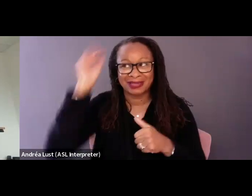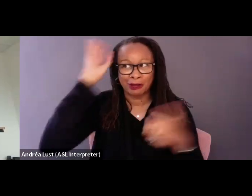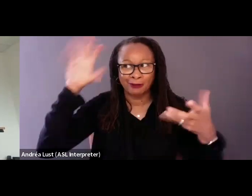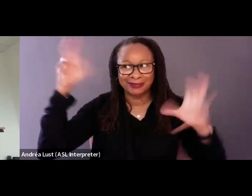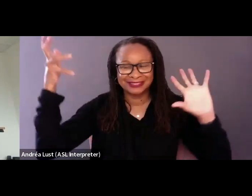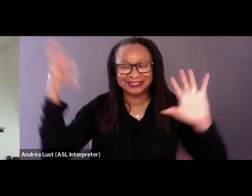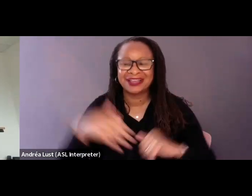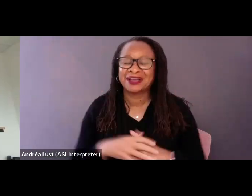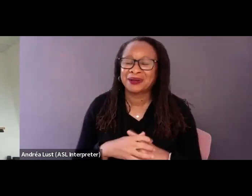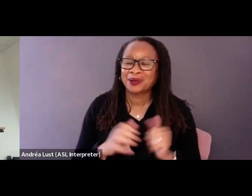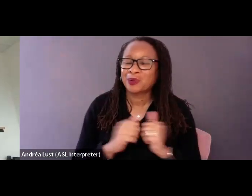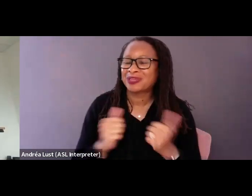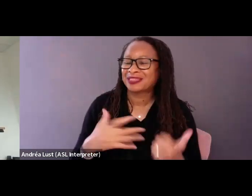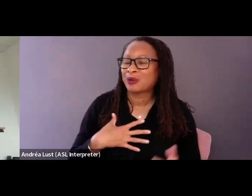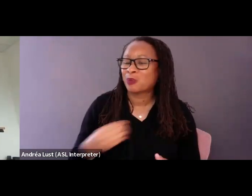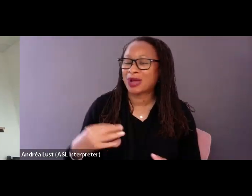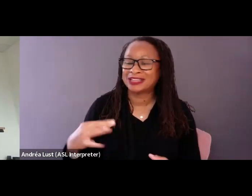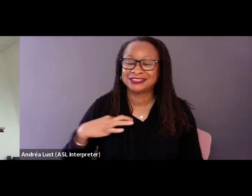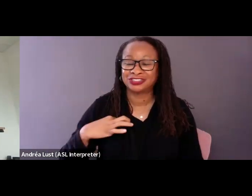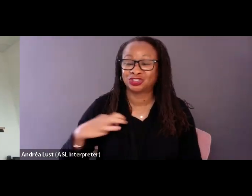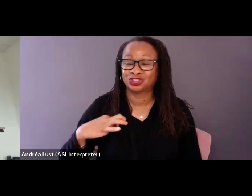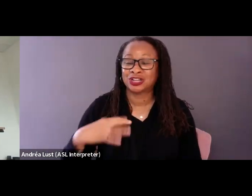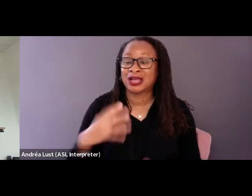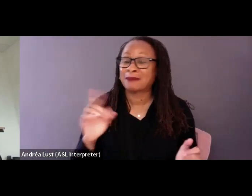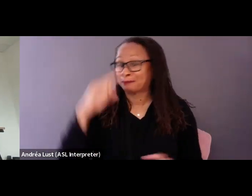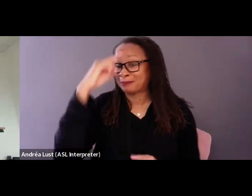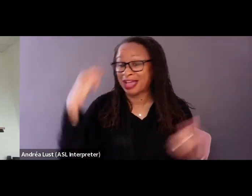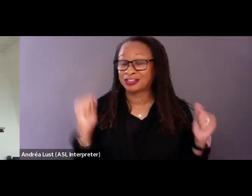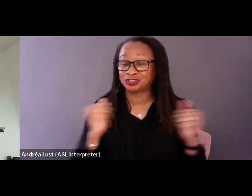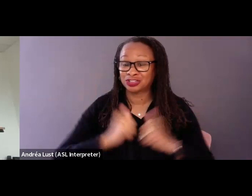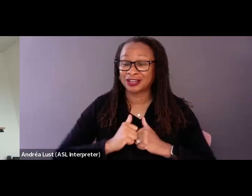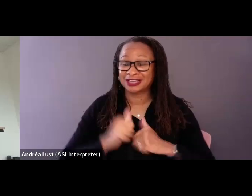wearing a white T-shirt, black jacket, and sitting in an office space.